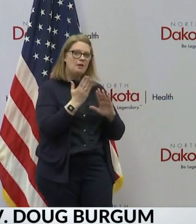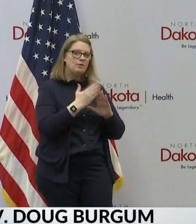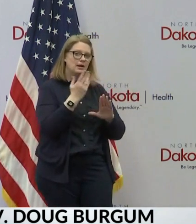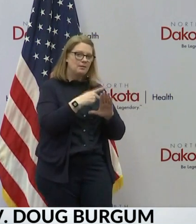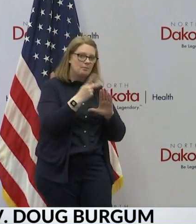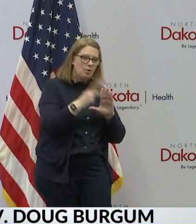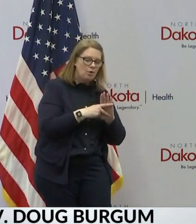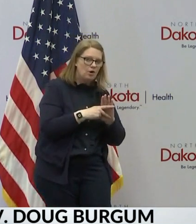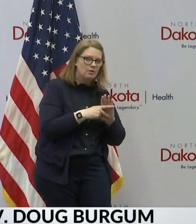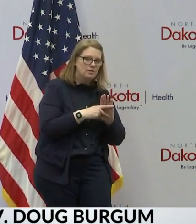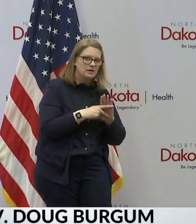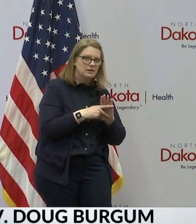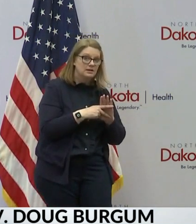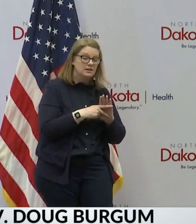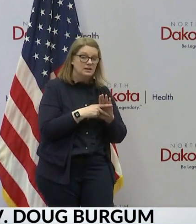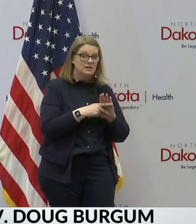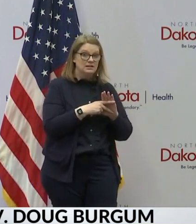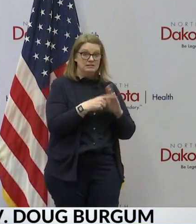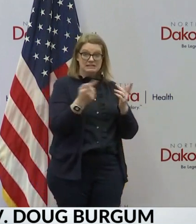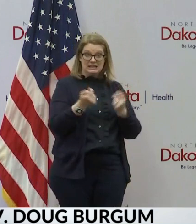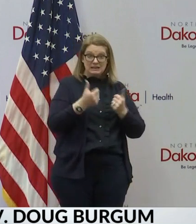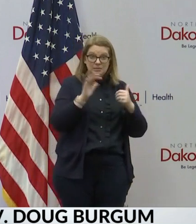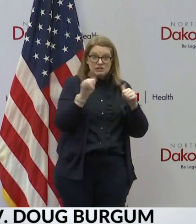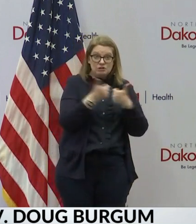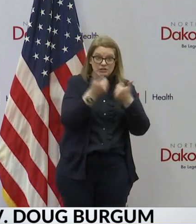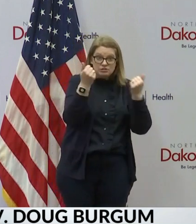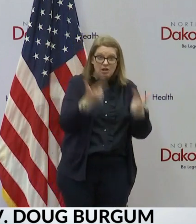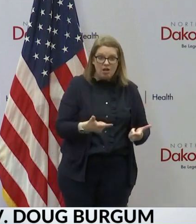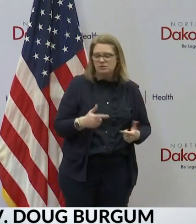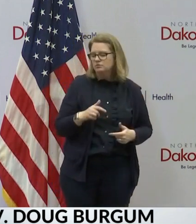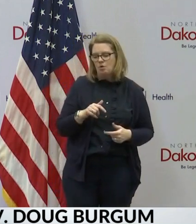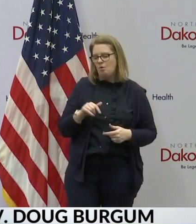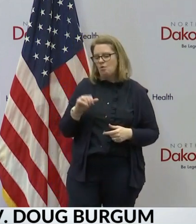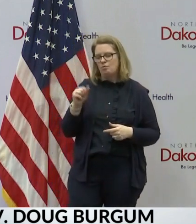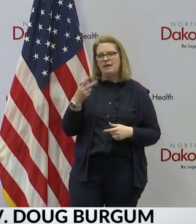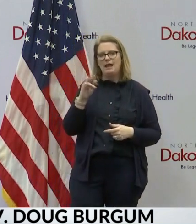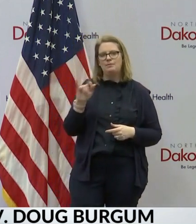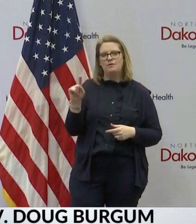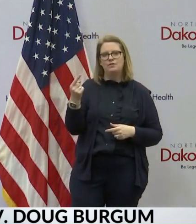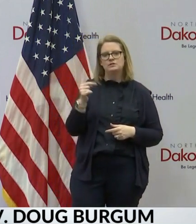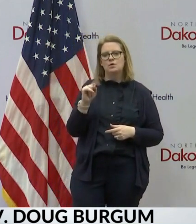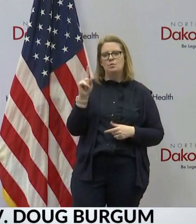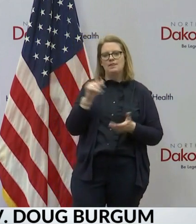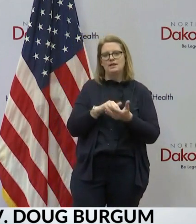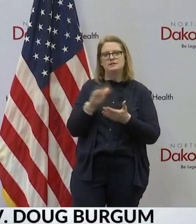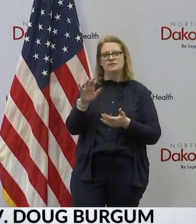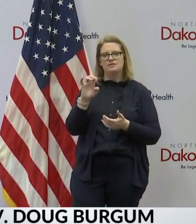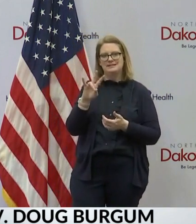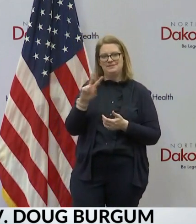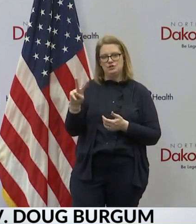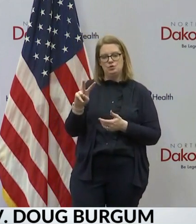CHILD CARE IN THE STATE. WE KNOW THAT THIS TEMPORARY EMERGENCY OPERATING PROGRAM